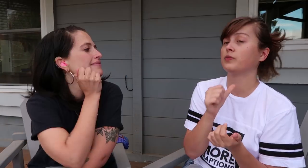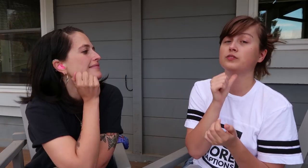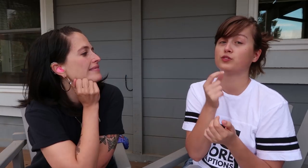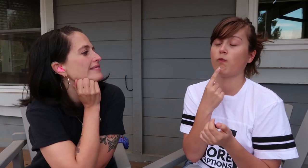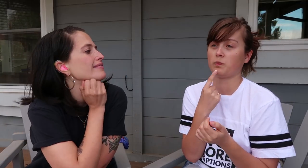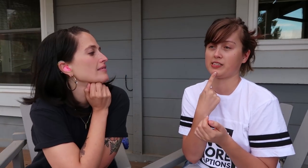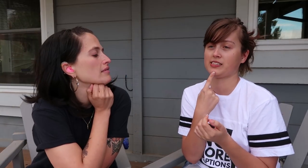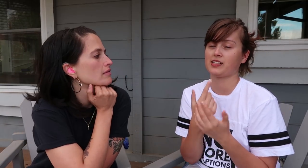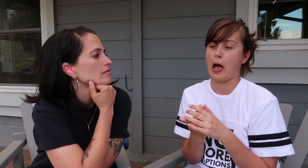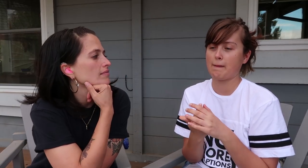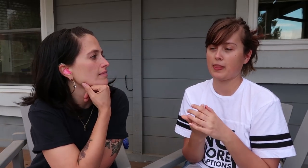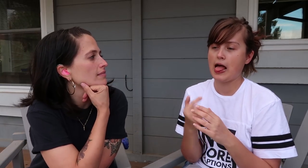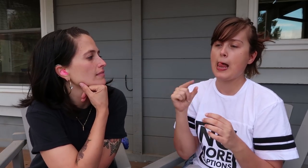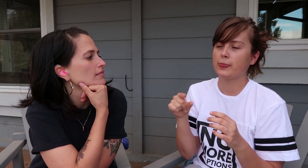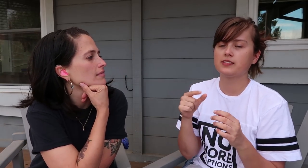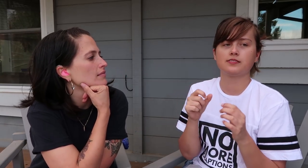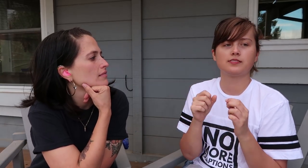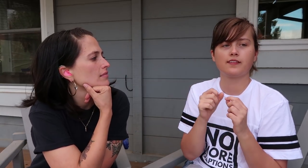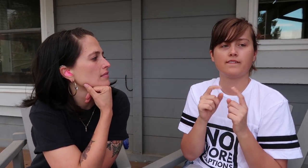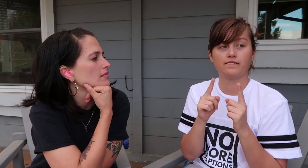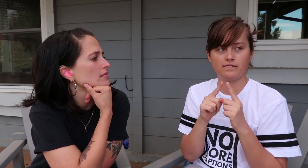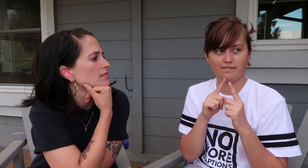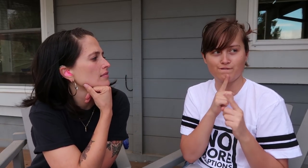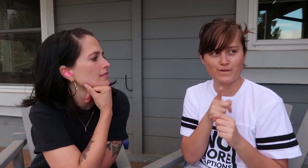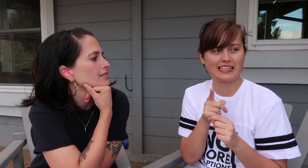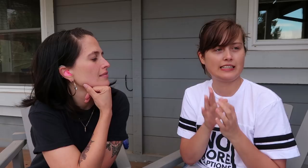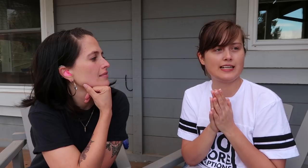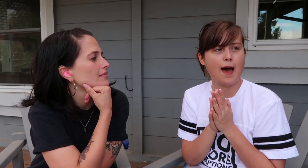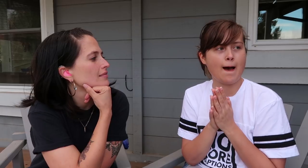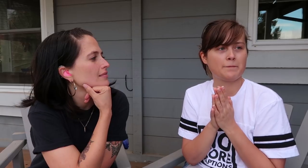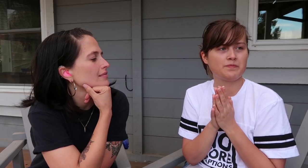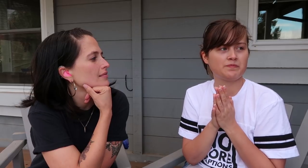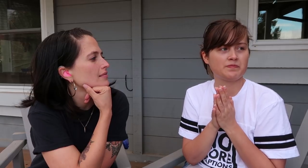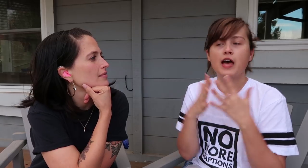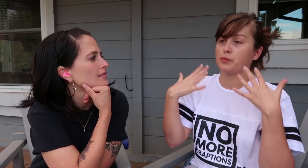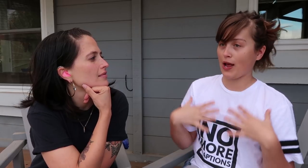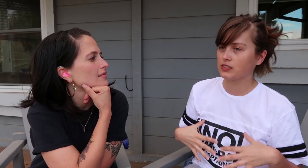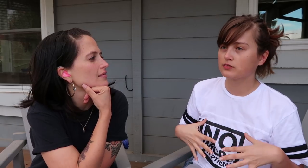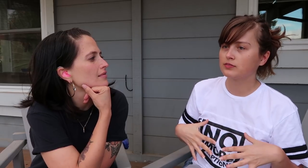I don’t miss… well, this is going to be depressing,